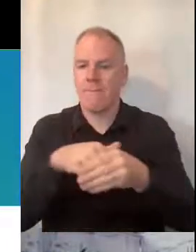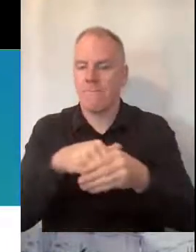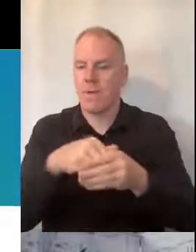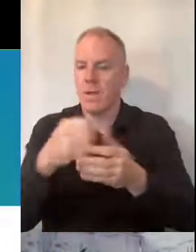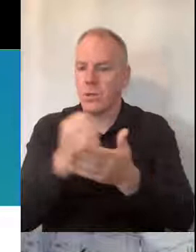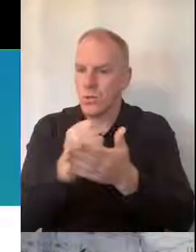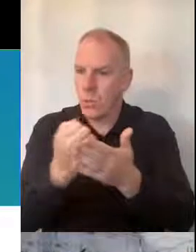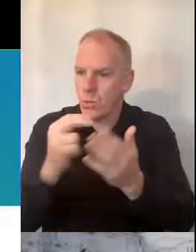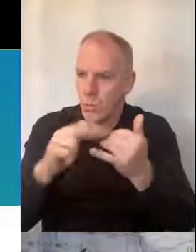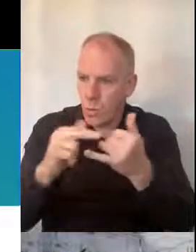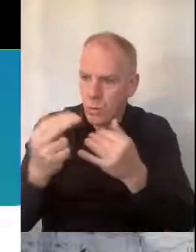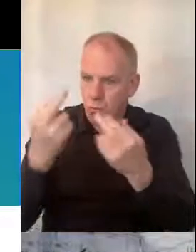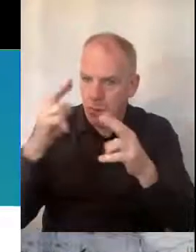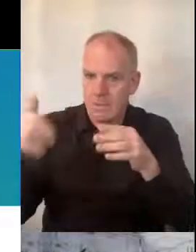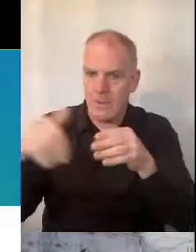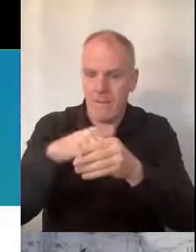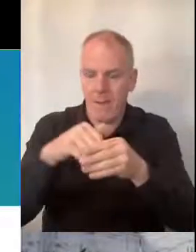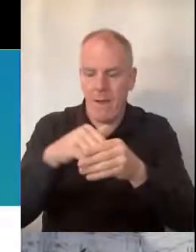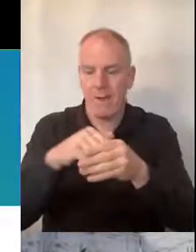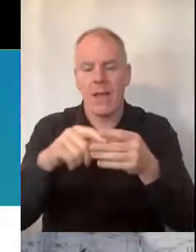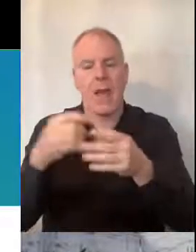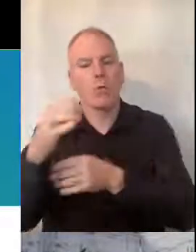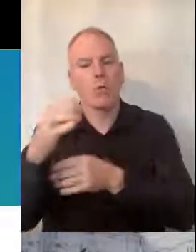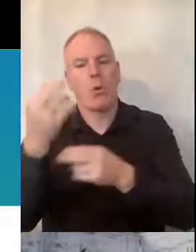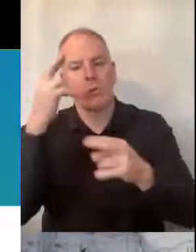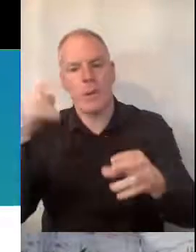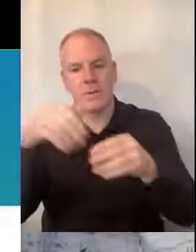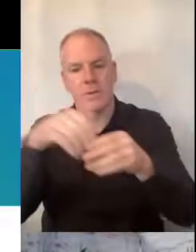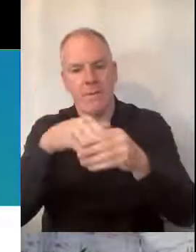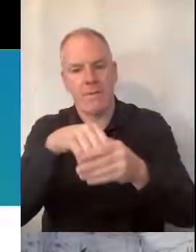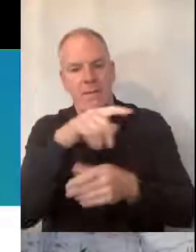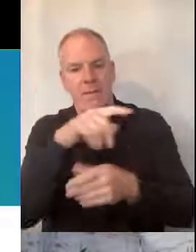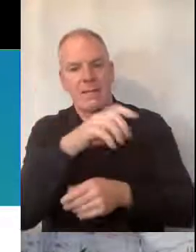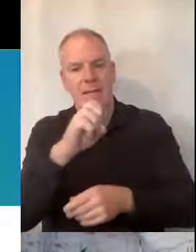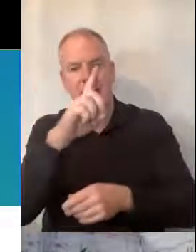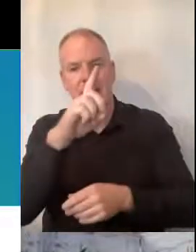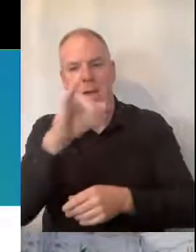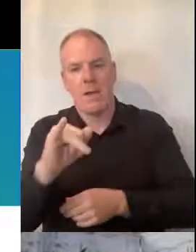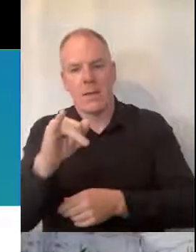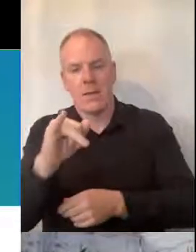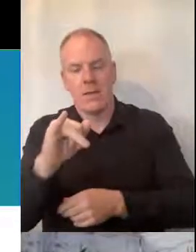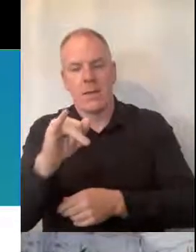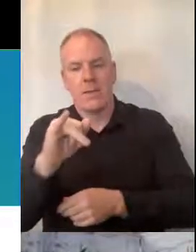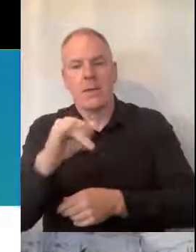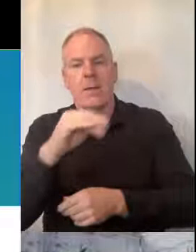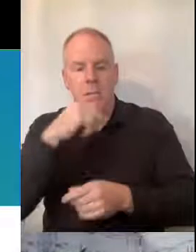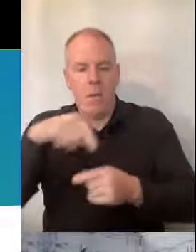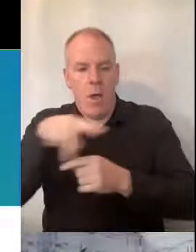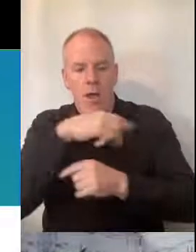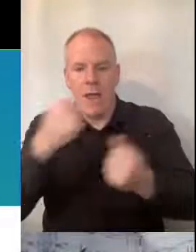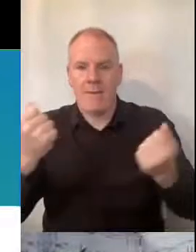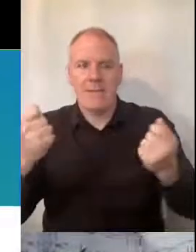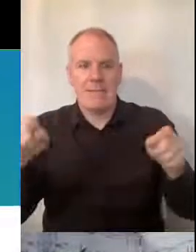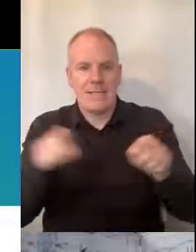union reps and course reps as well in there, so we'll have a shared language and terminology around Wadi is.